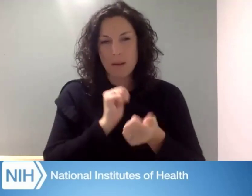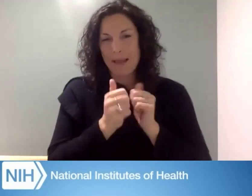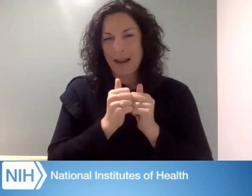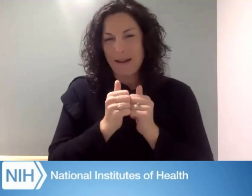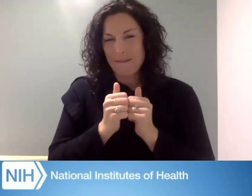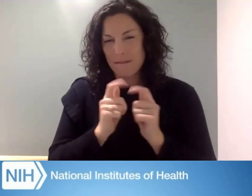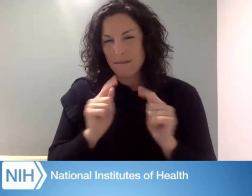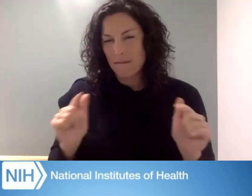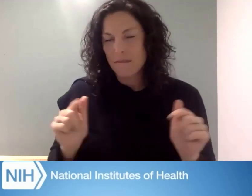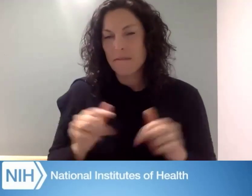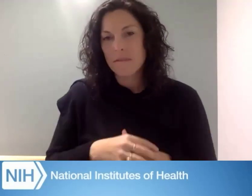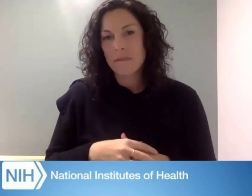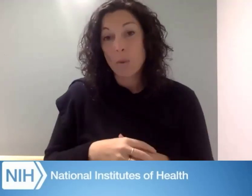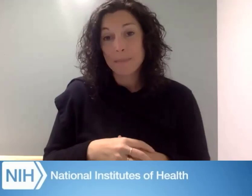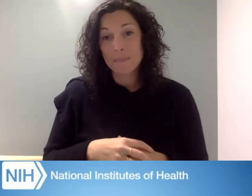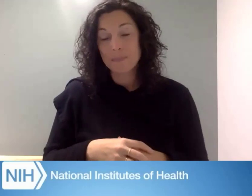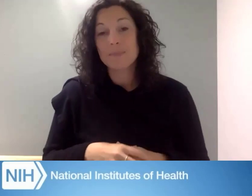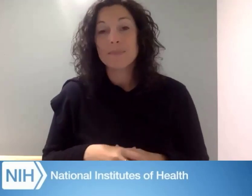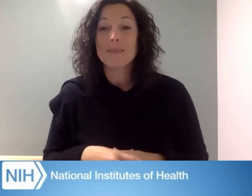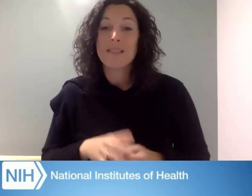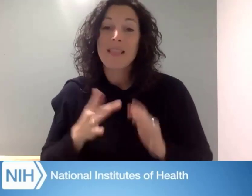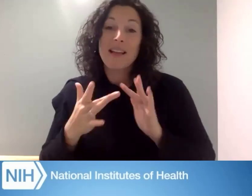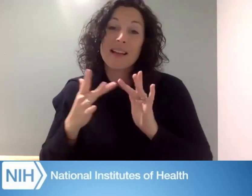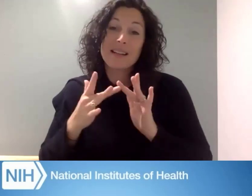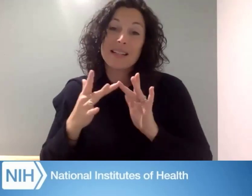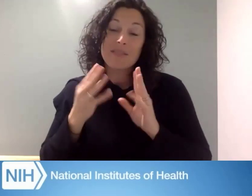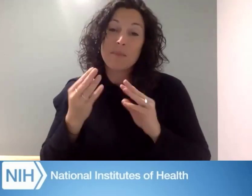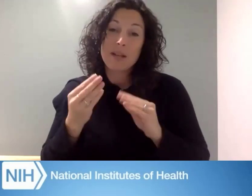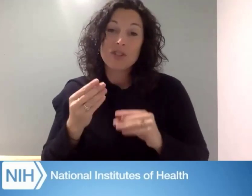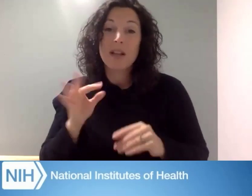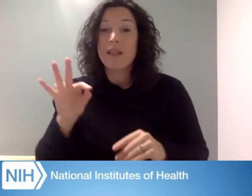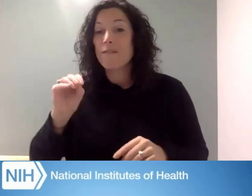So, yeah, I would say the contact information in the FOA and the program staff.